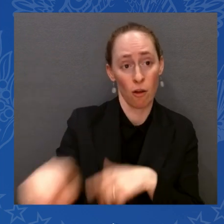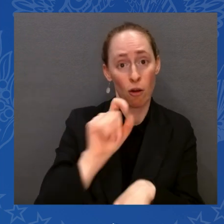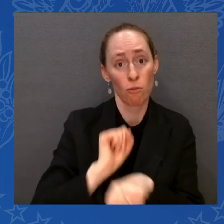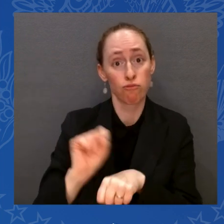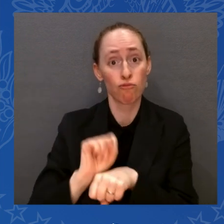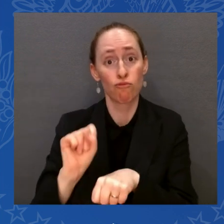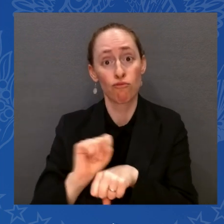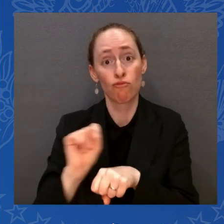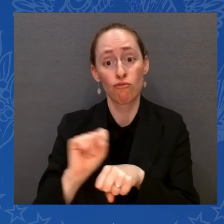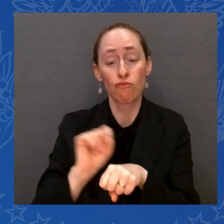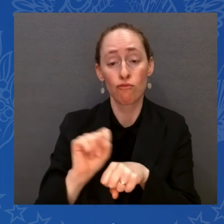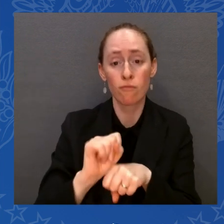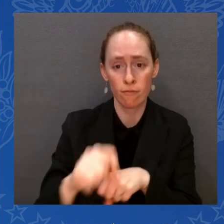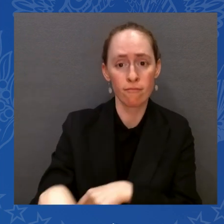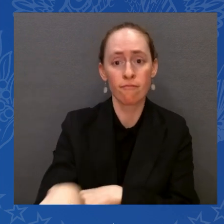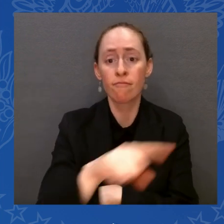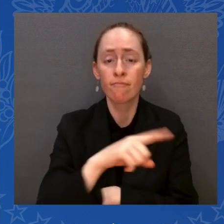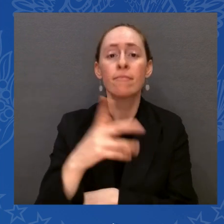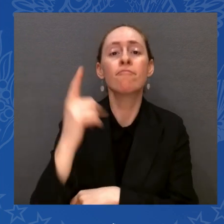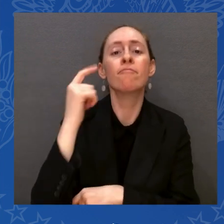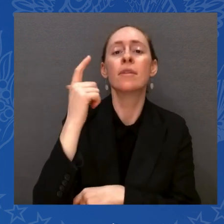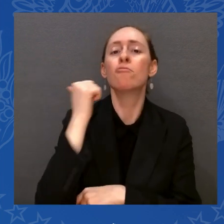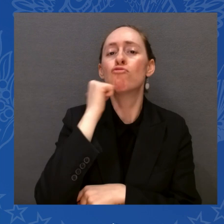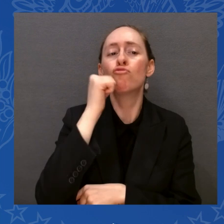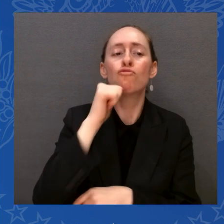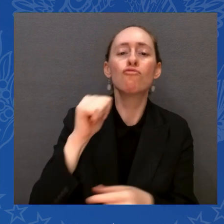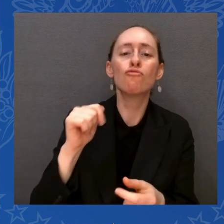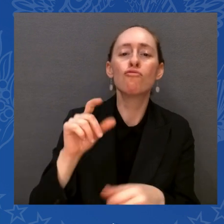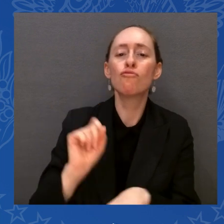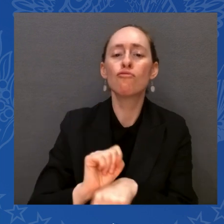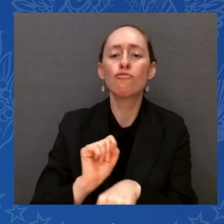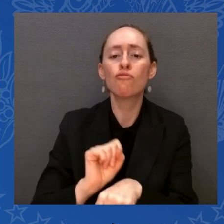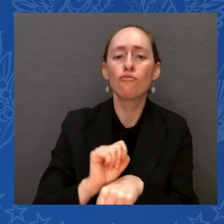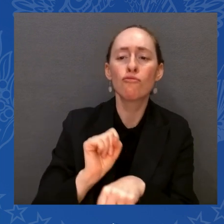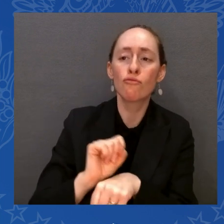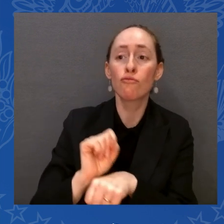had to sign non-compete agreements when they took their job.